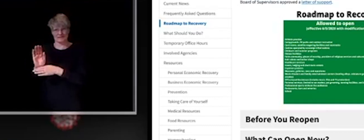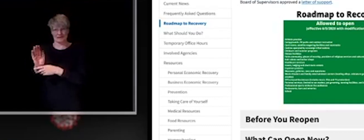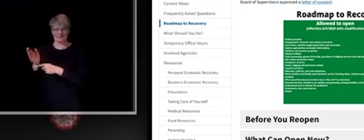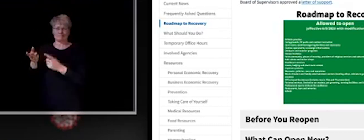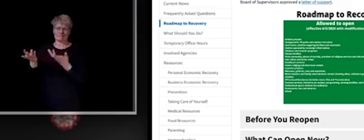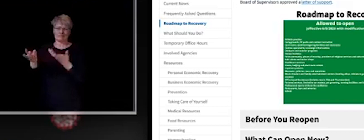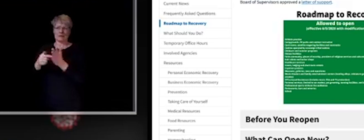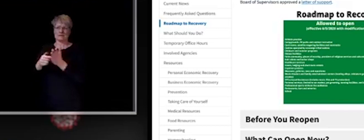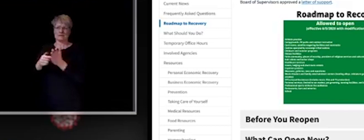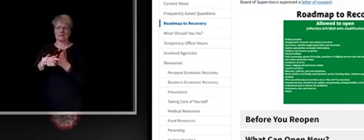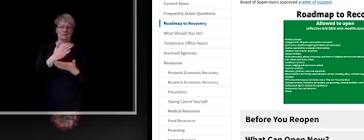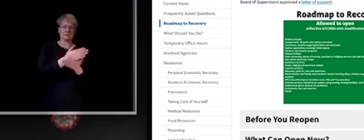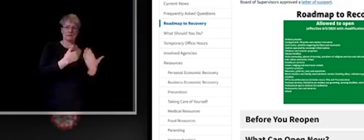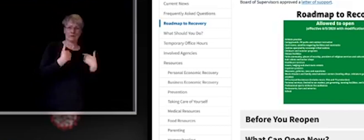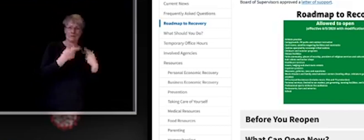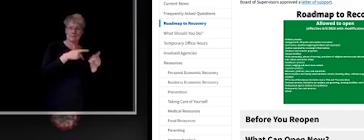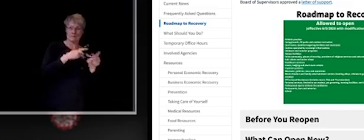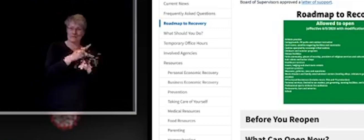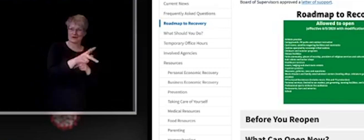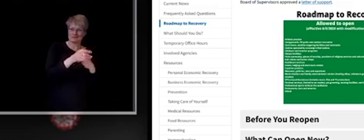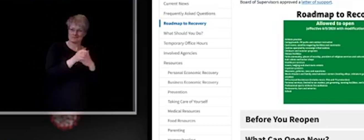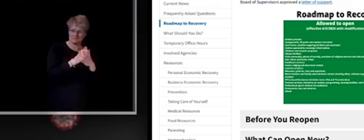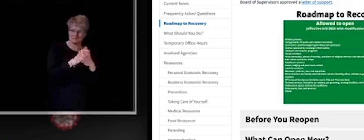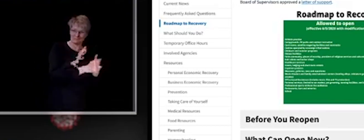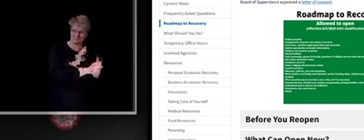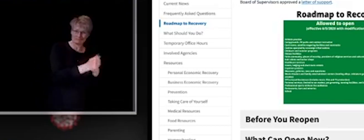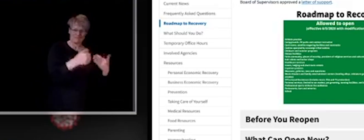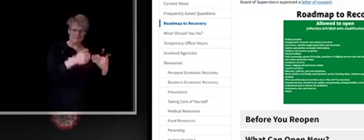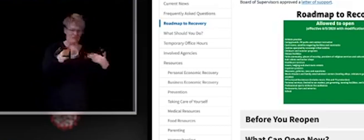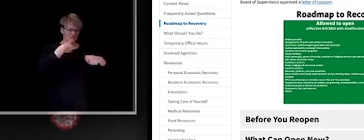what have you, and they may have already had some time to develop plans. So, just looking